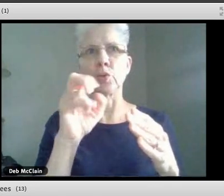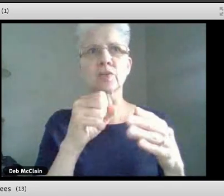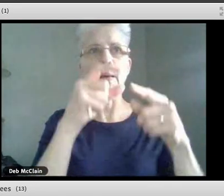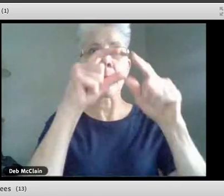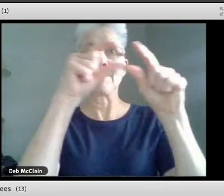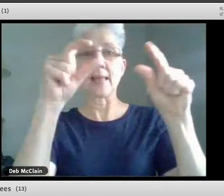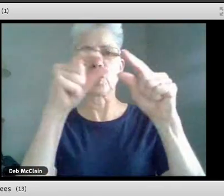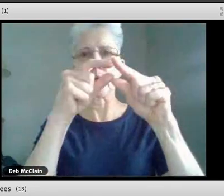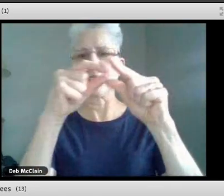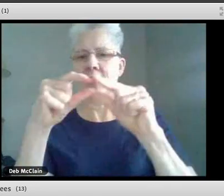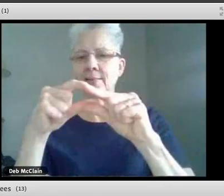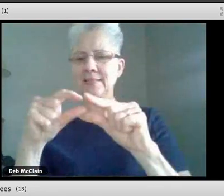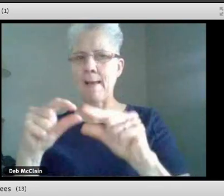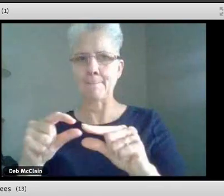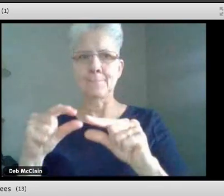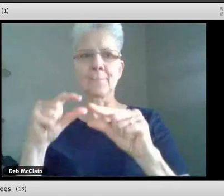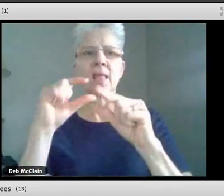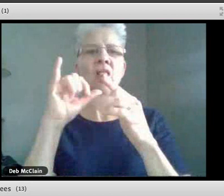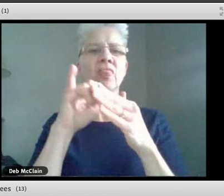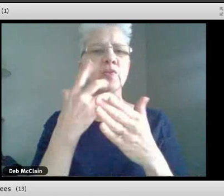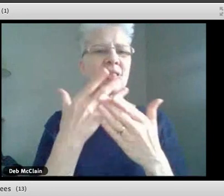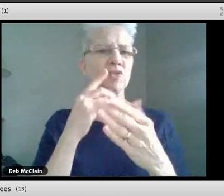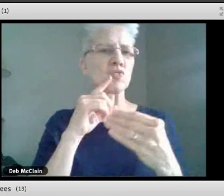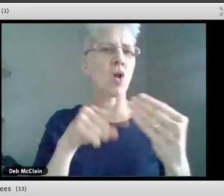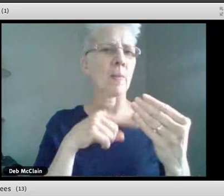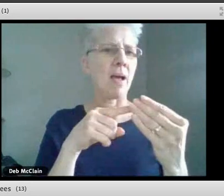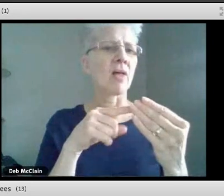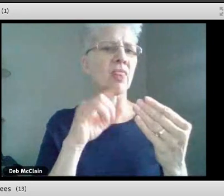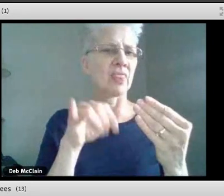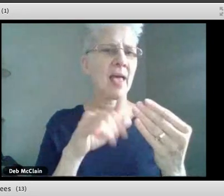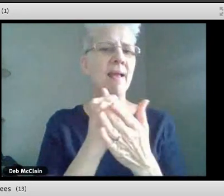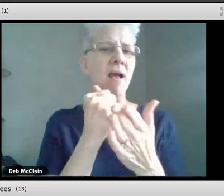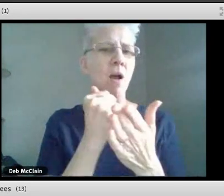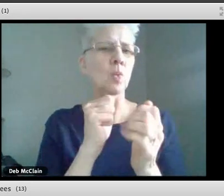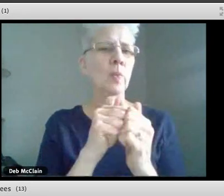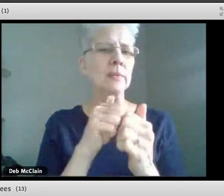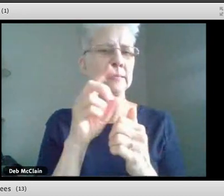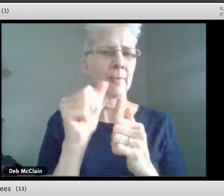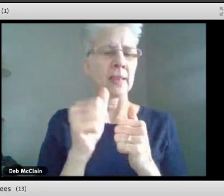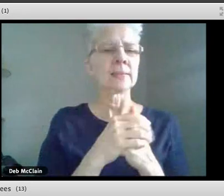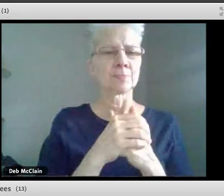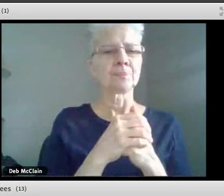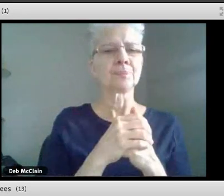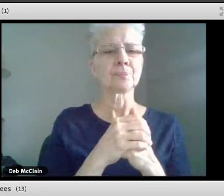Those are things to think about that makes it inoperable for people with disabilities. It needs to be understandable,